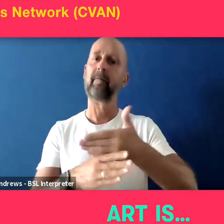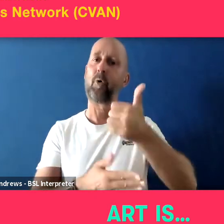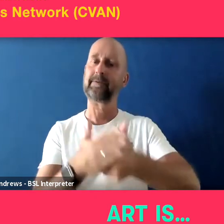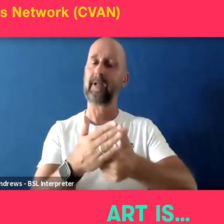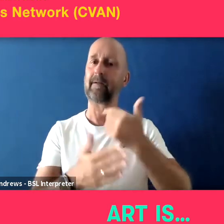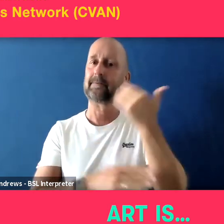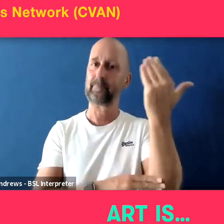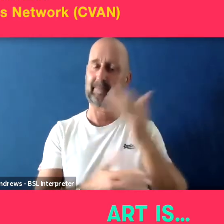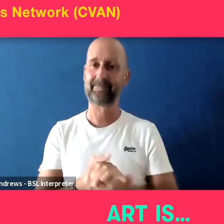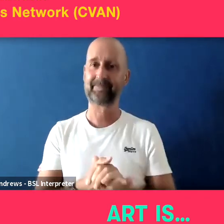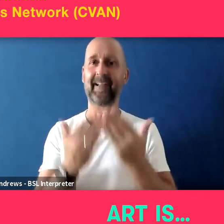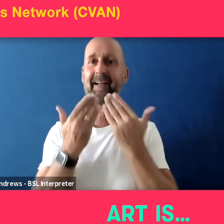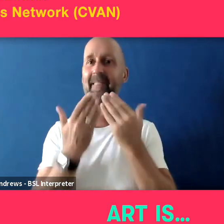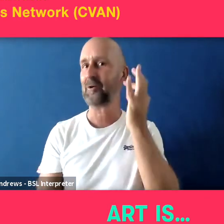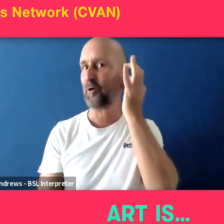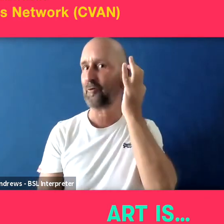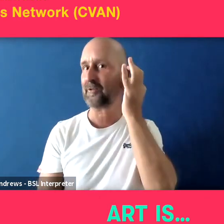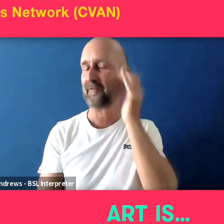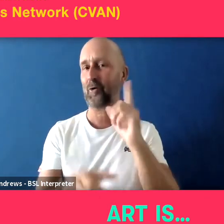Thank you Russ for joining us today as well.